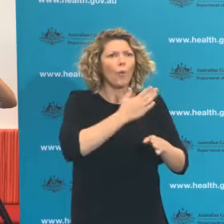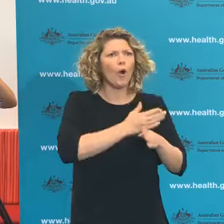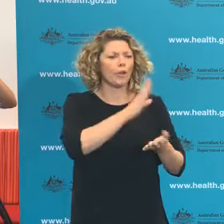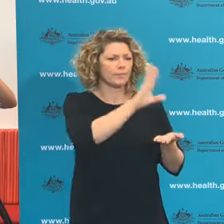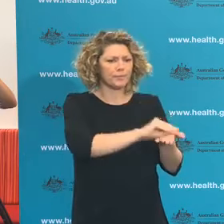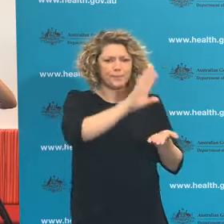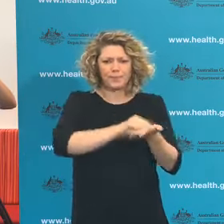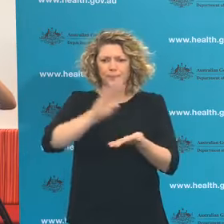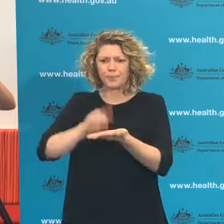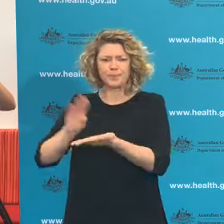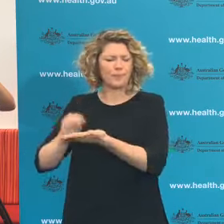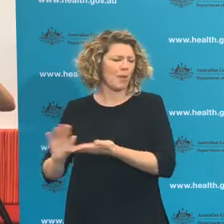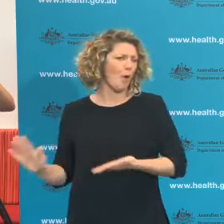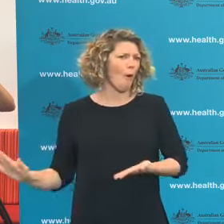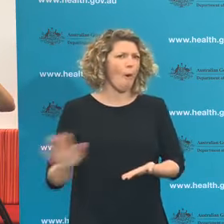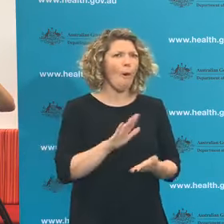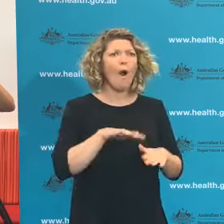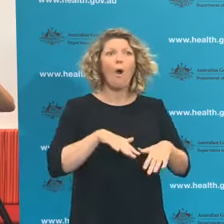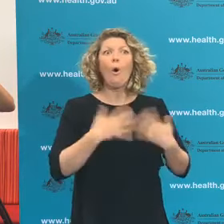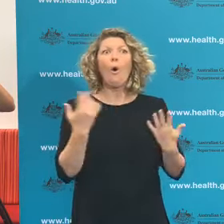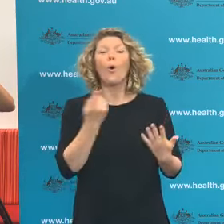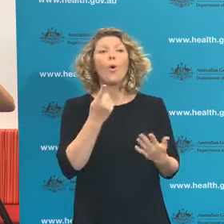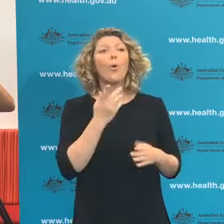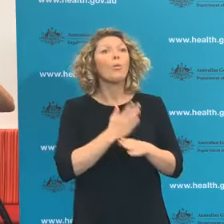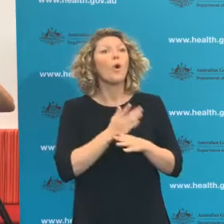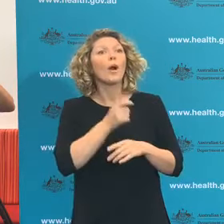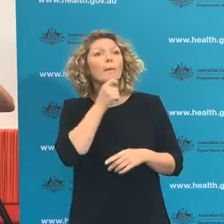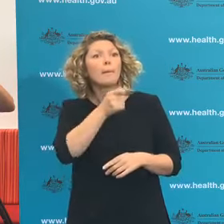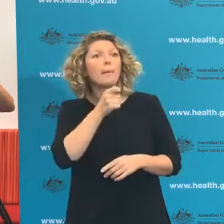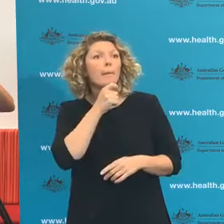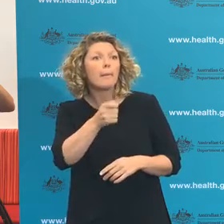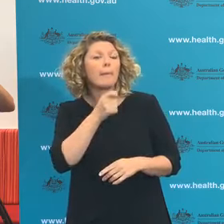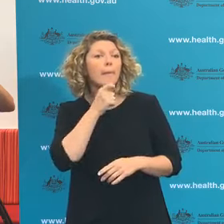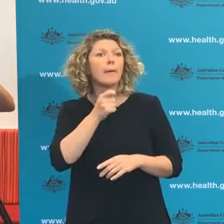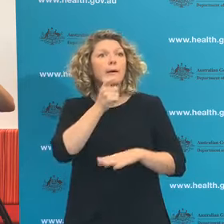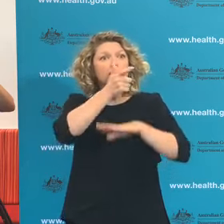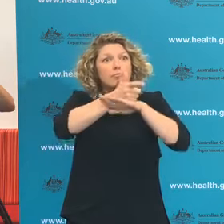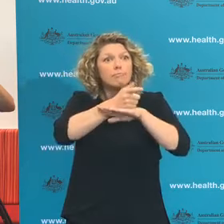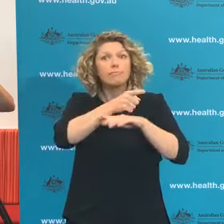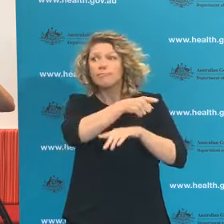in the country download it, because they're all great citizens too. But that's